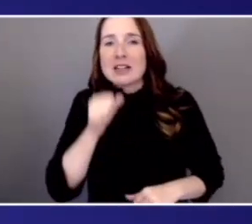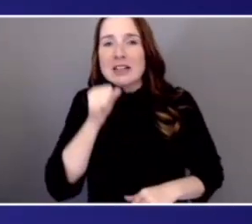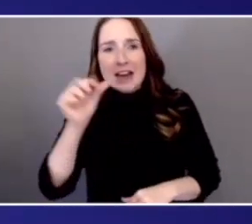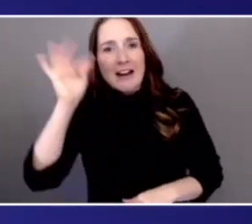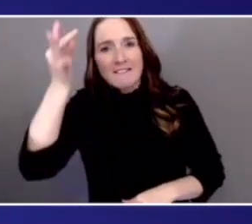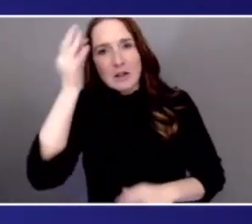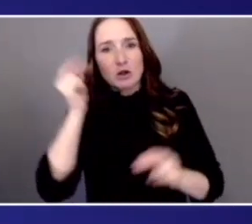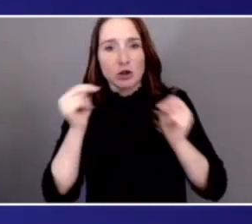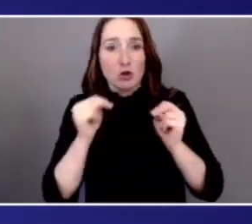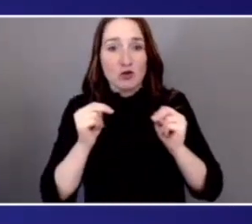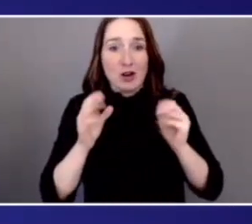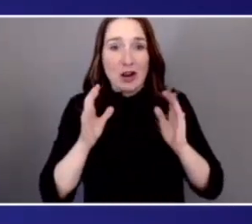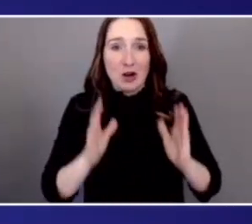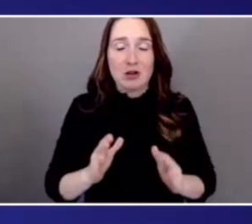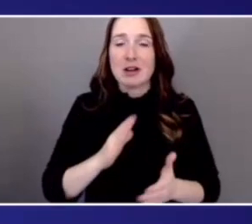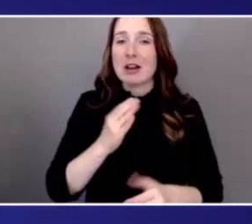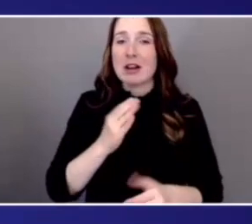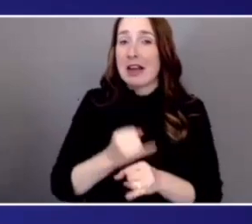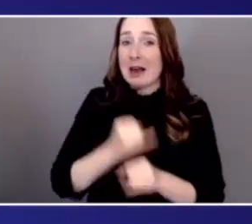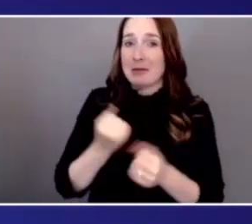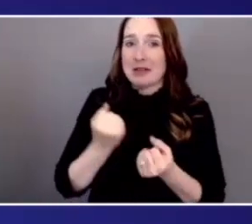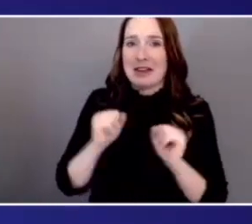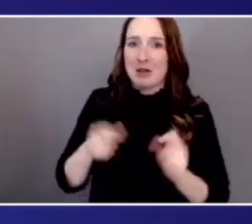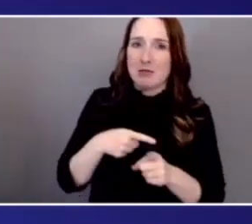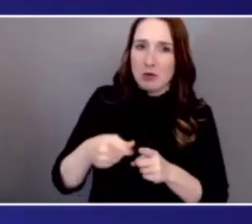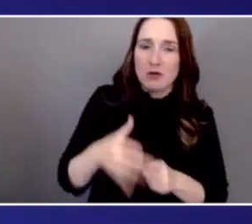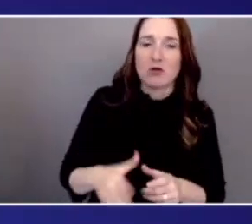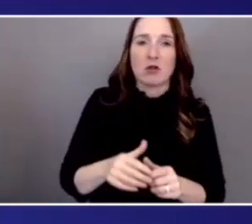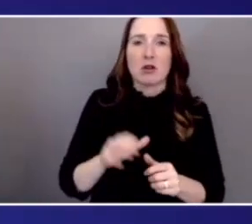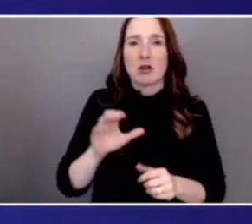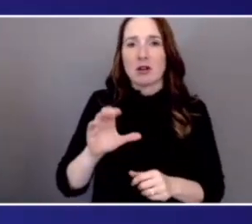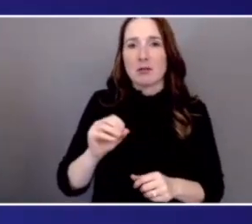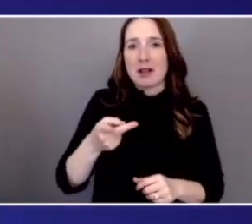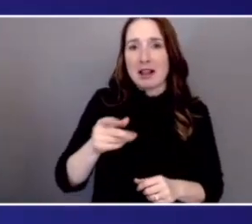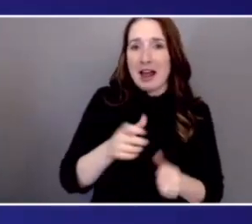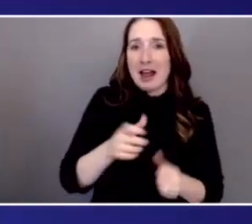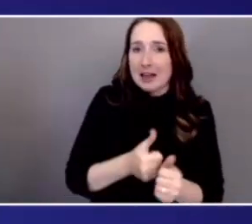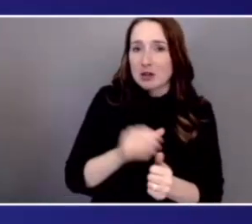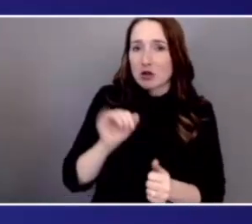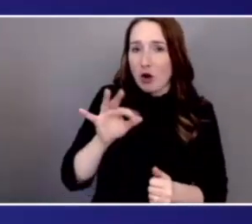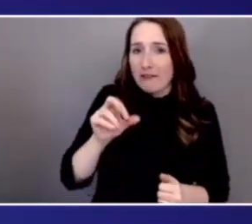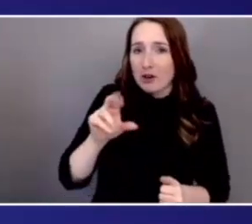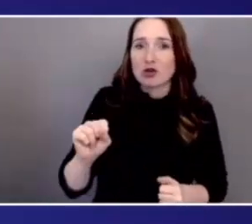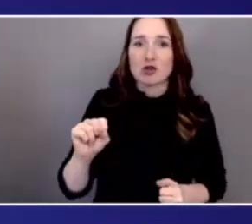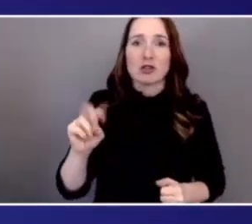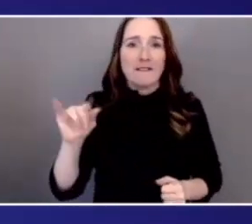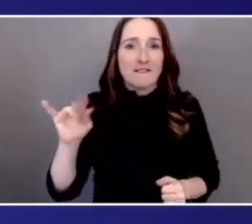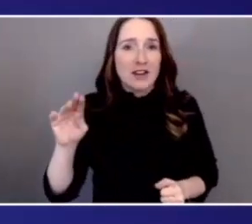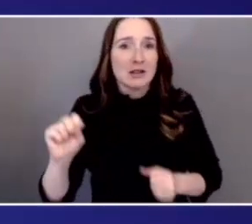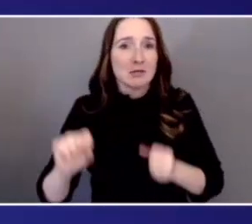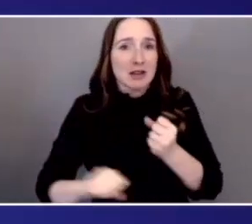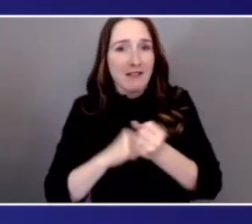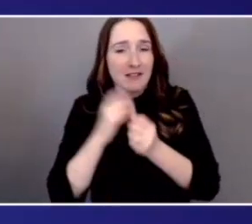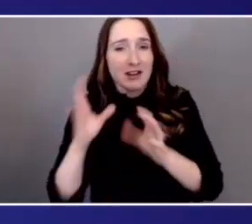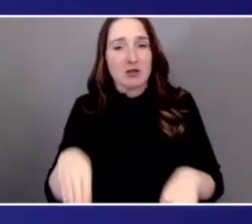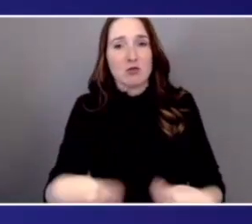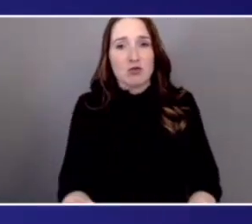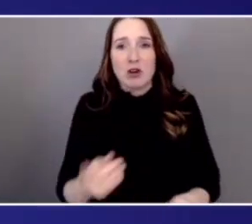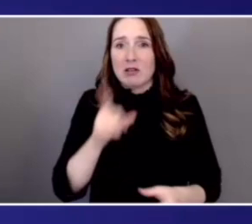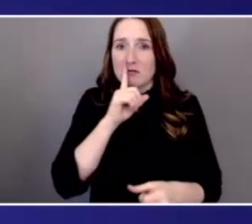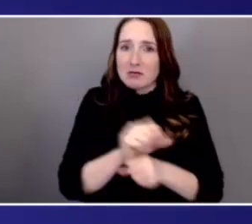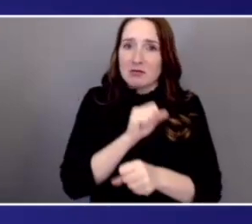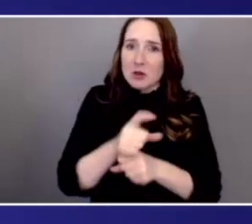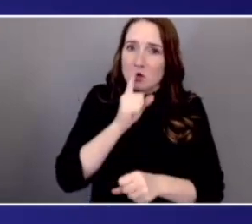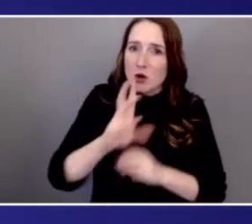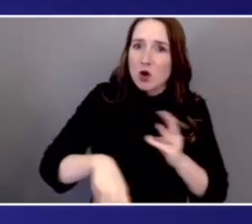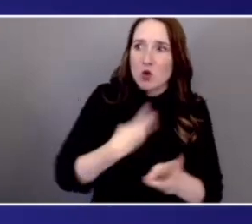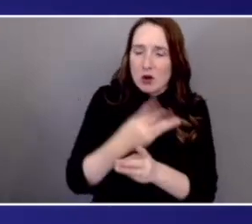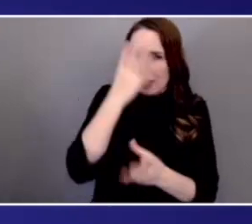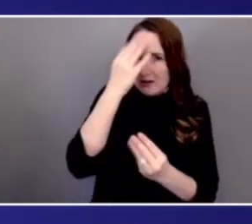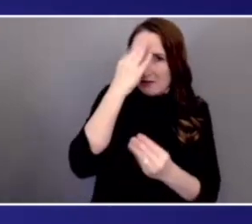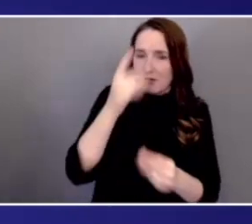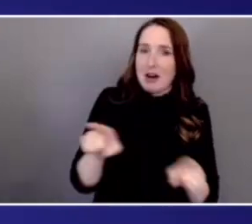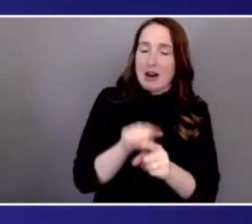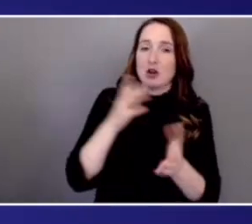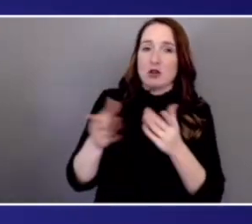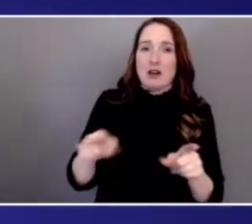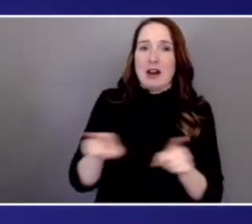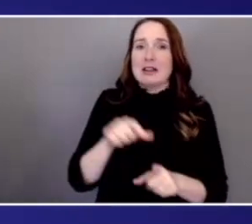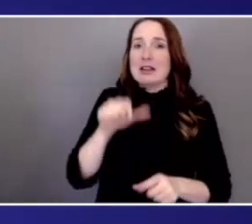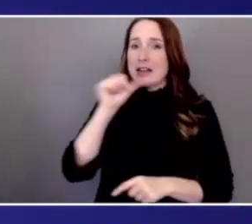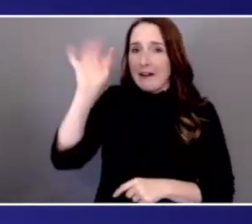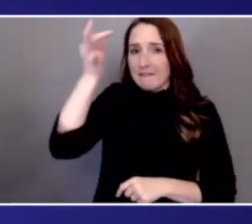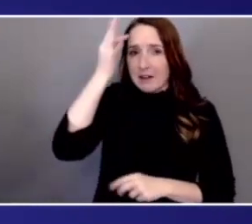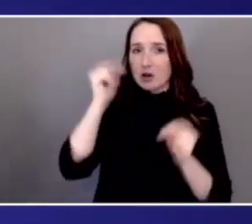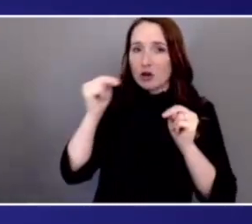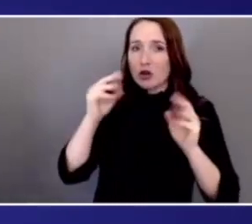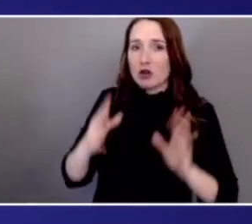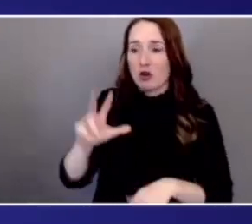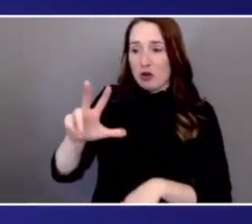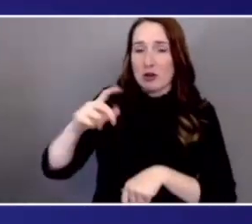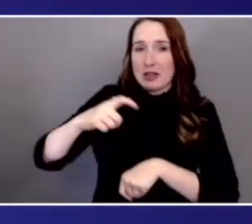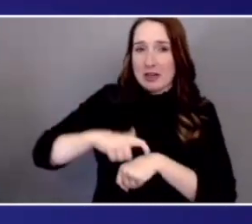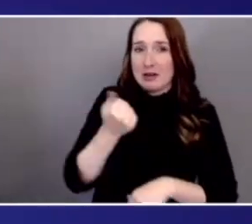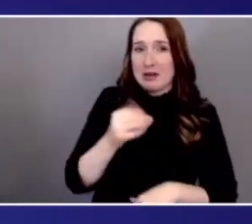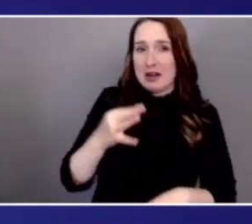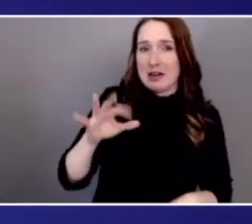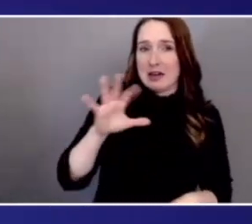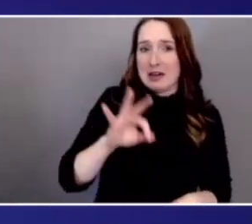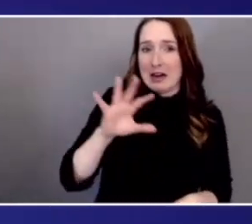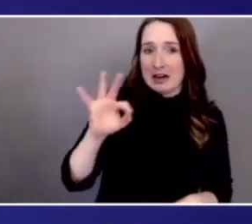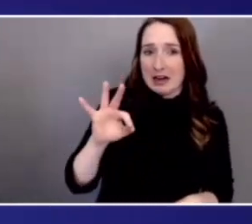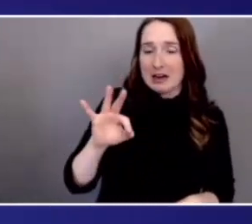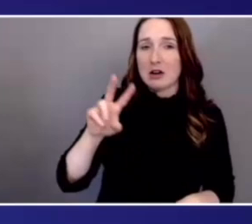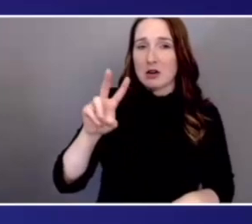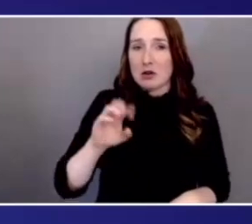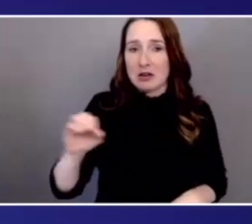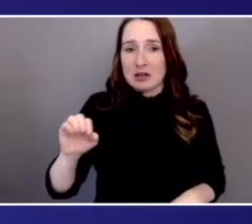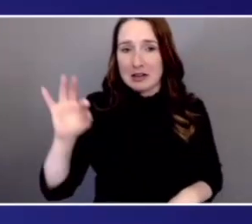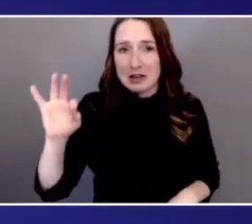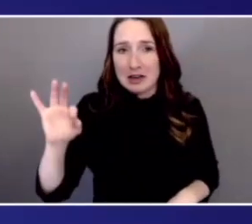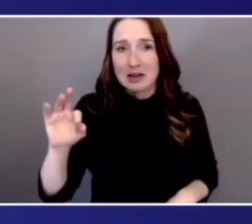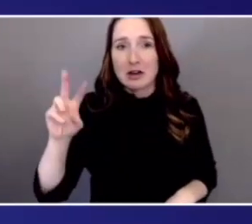Campus safety professionals compliance officers and victim advocates bring invaluable real-world insights. Having served as a non federal negotiator 3 times, 1999, 2,009, 2,014.